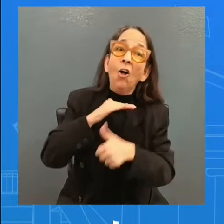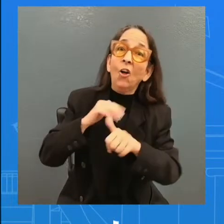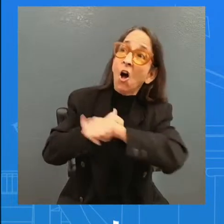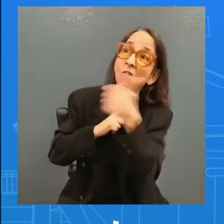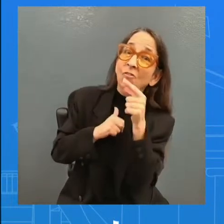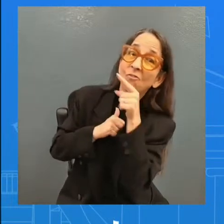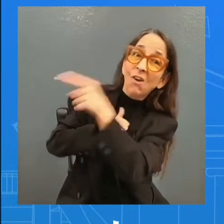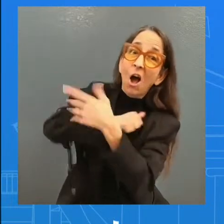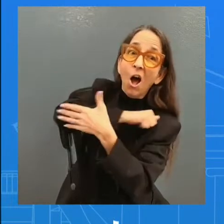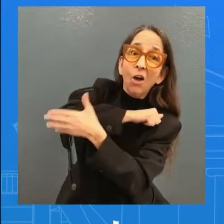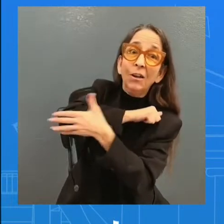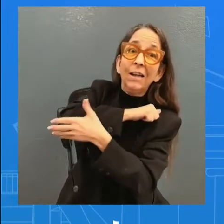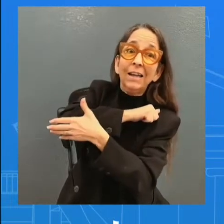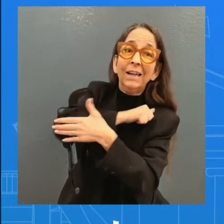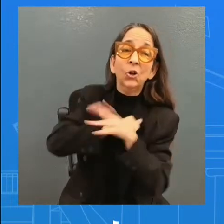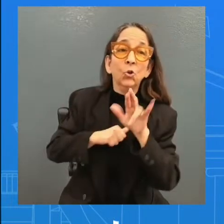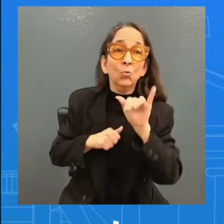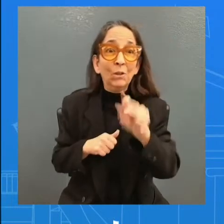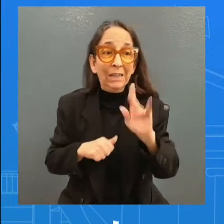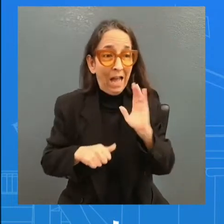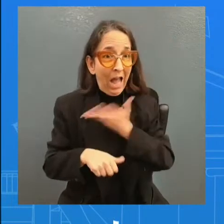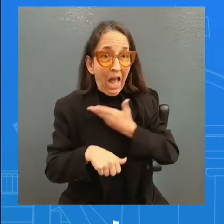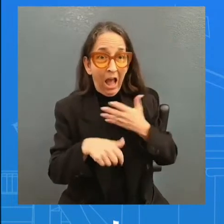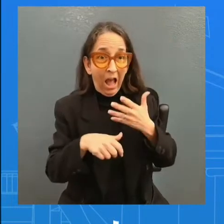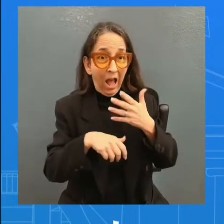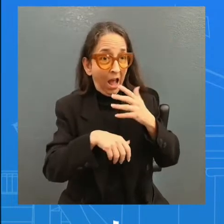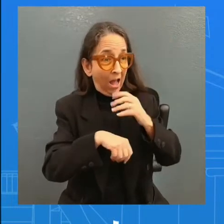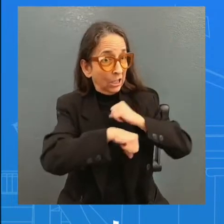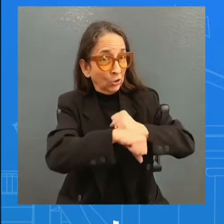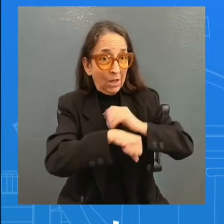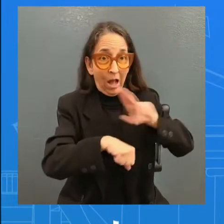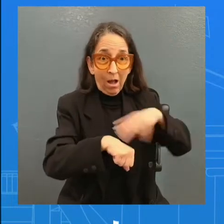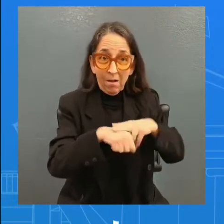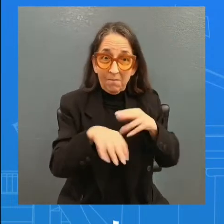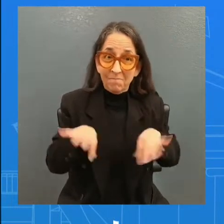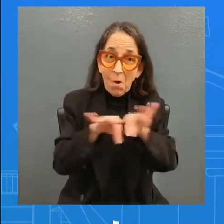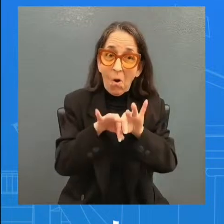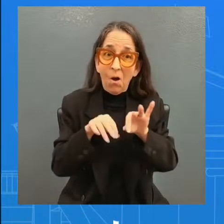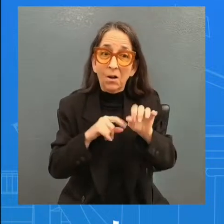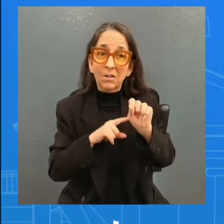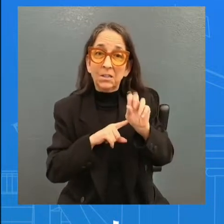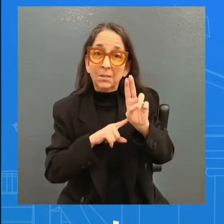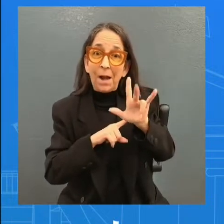and our critical supply chains. And CFIUS referred the matter to the president for his decision.